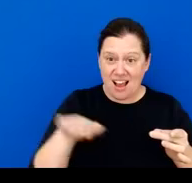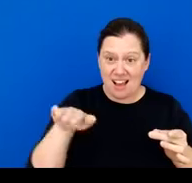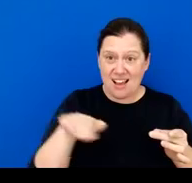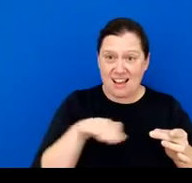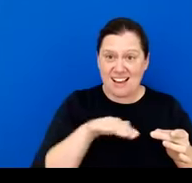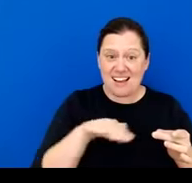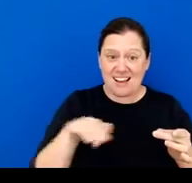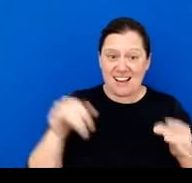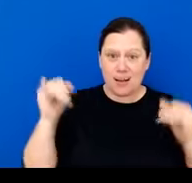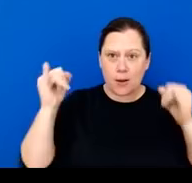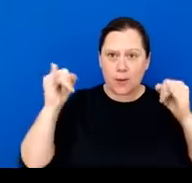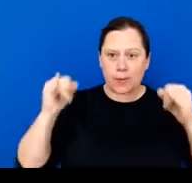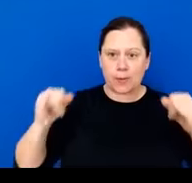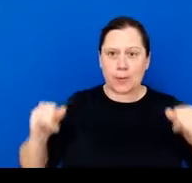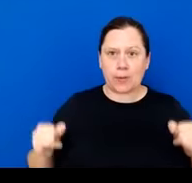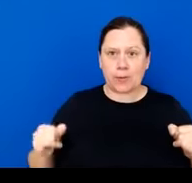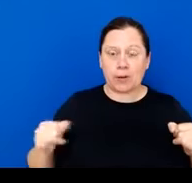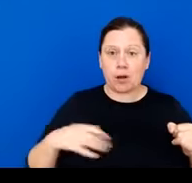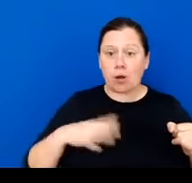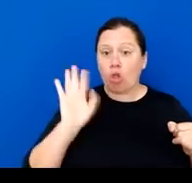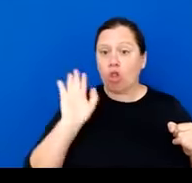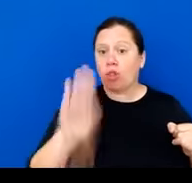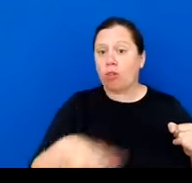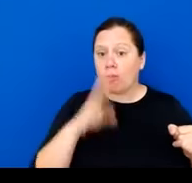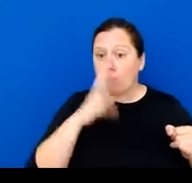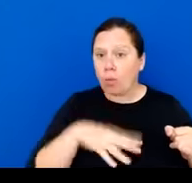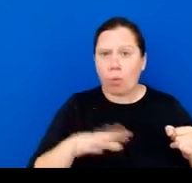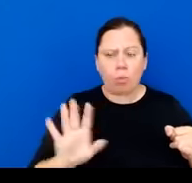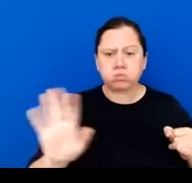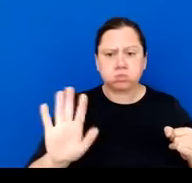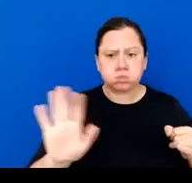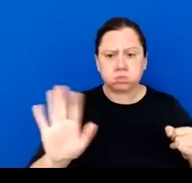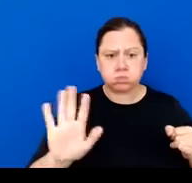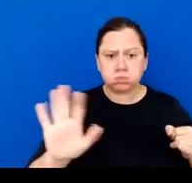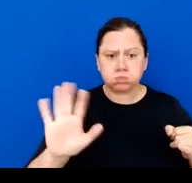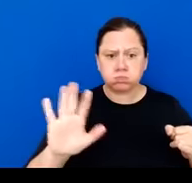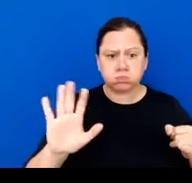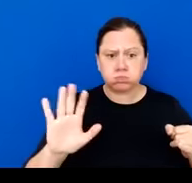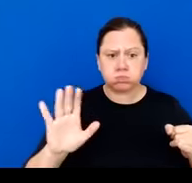what we are doing is again continuing those efforts aviation wise